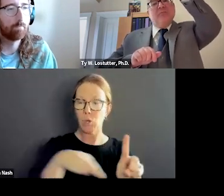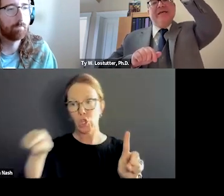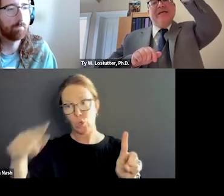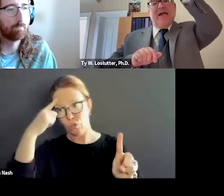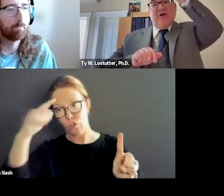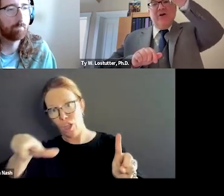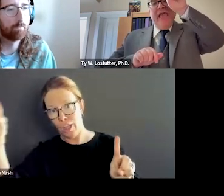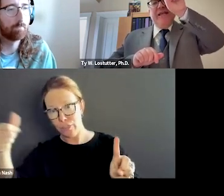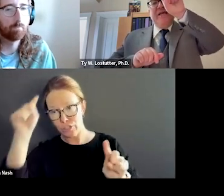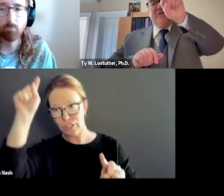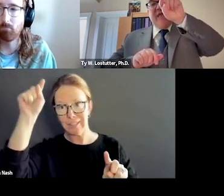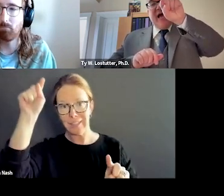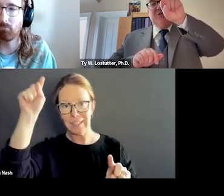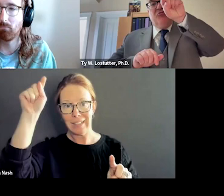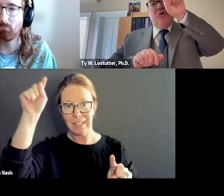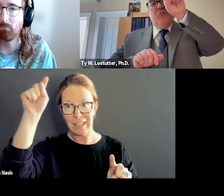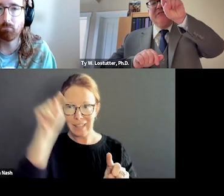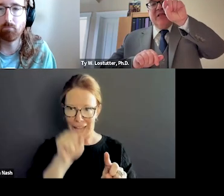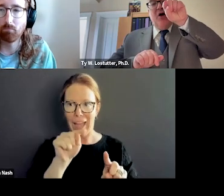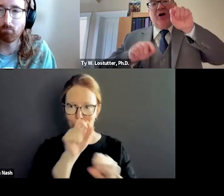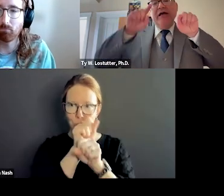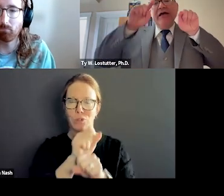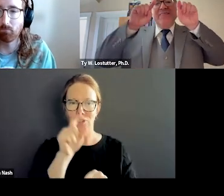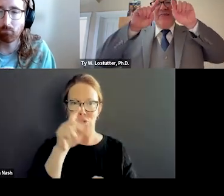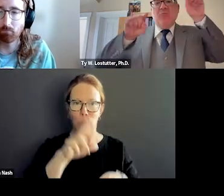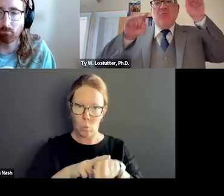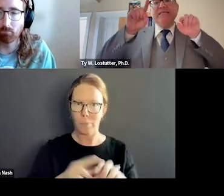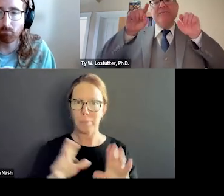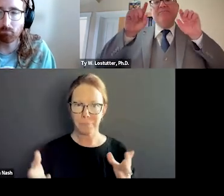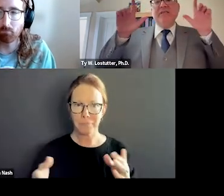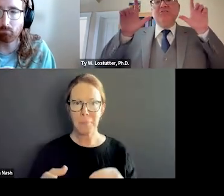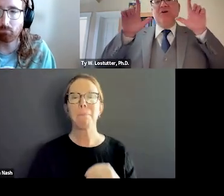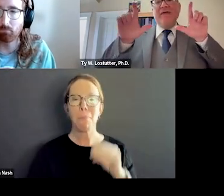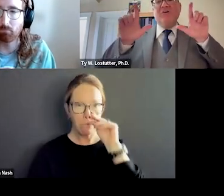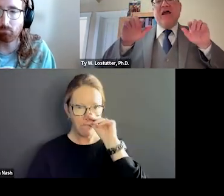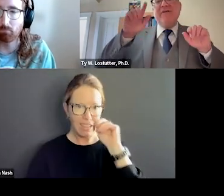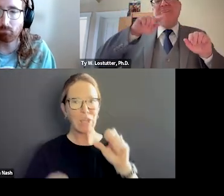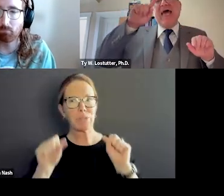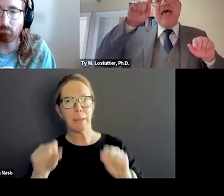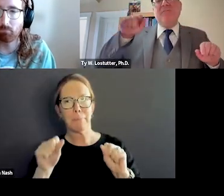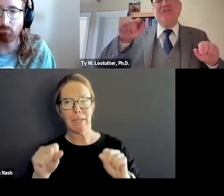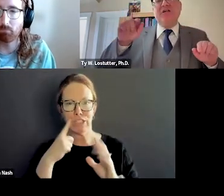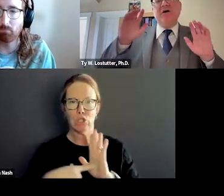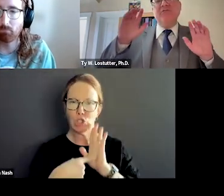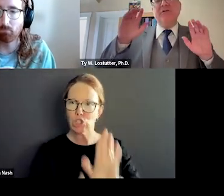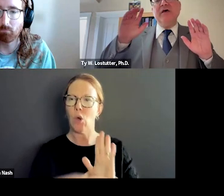Normally it's higher and here's the actual norm, which was lower. There was the ability to show that infographic and that information alone.